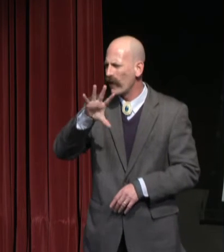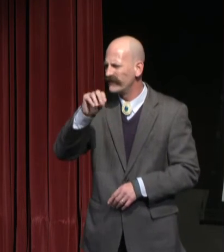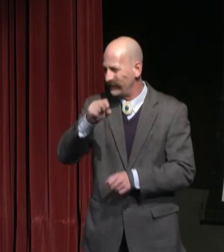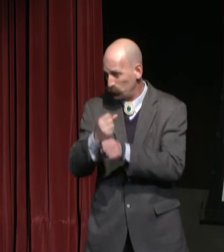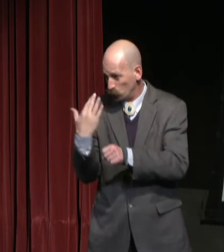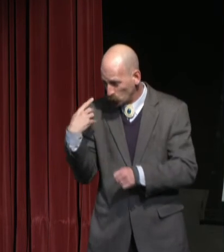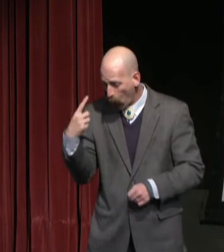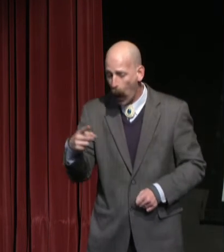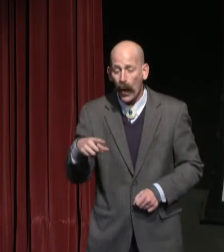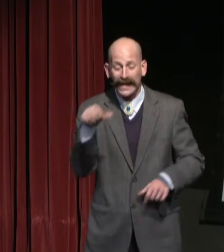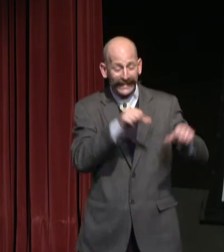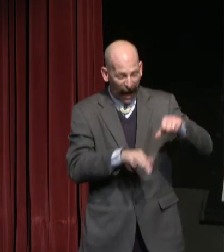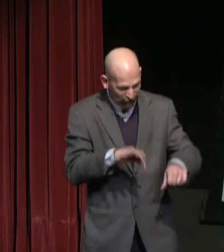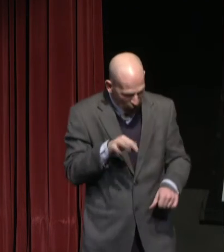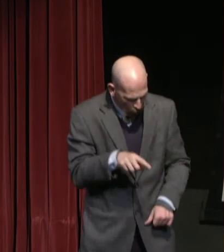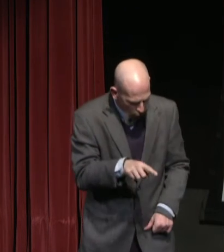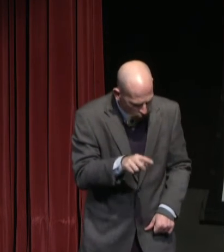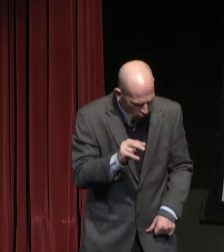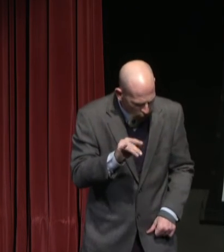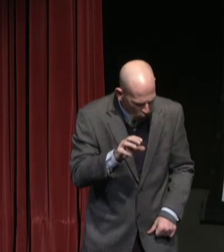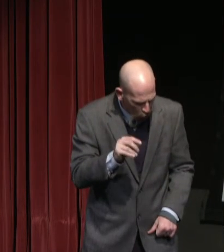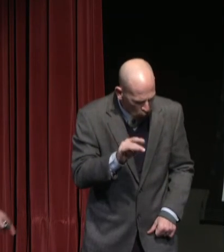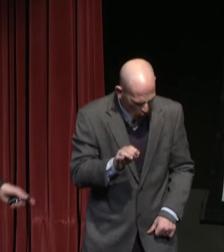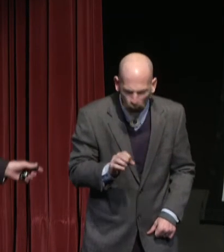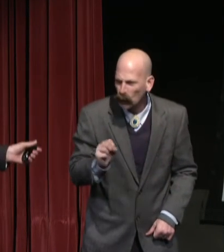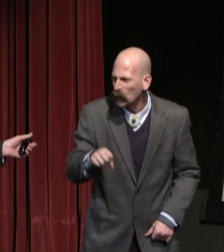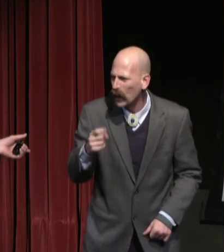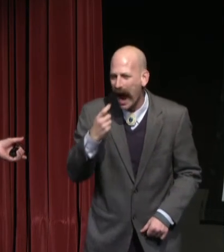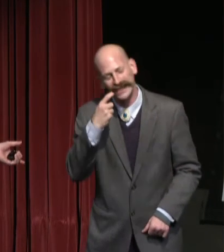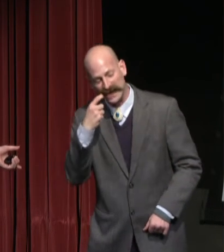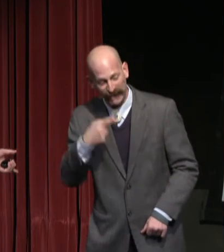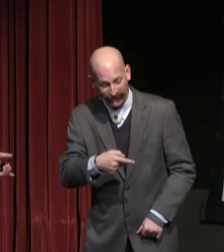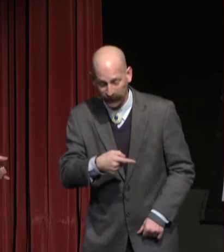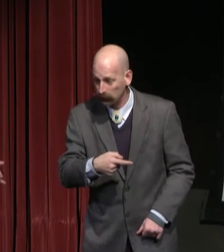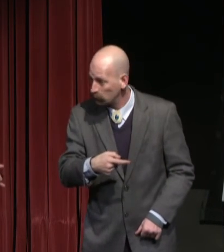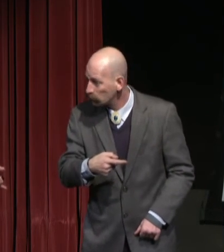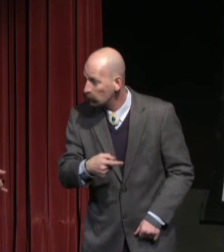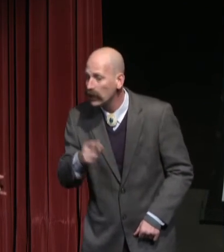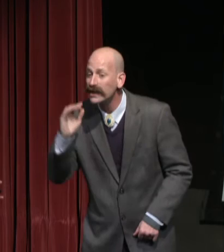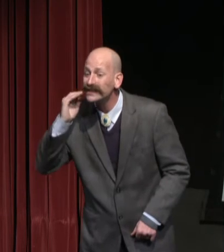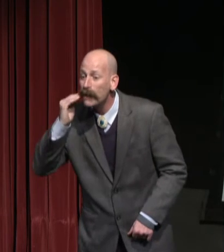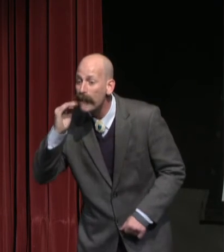who discovered that nicotine was addictive. well, he was almost killed by the tobacco industry.